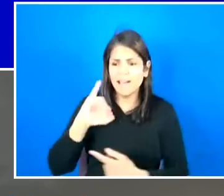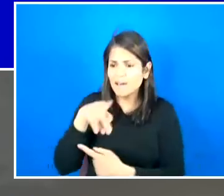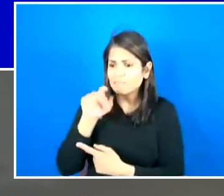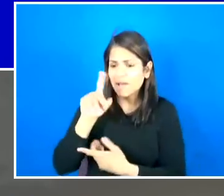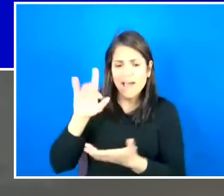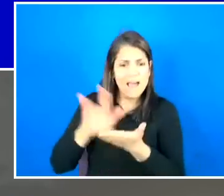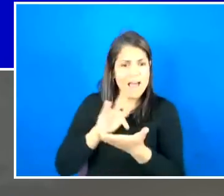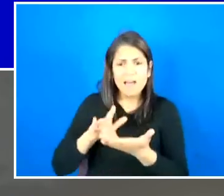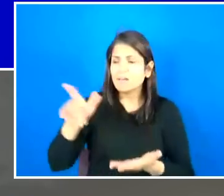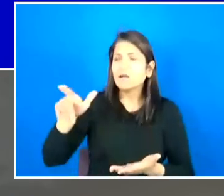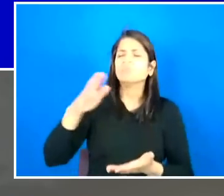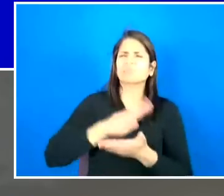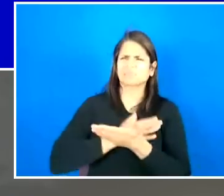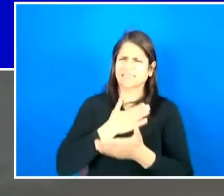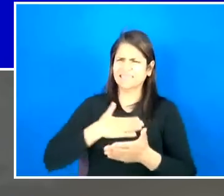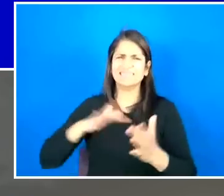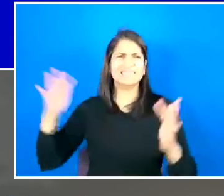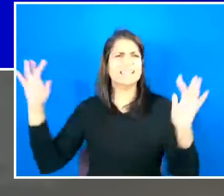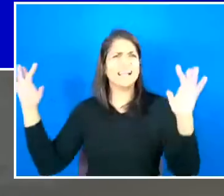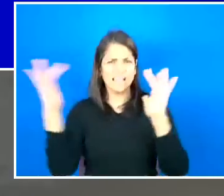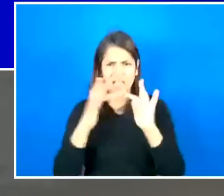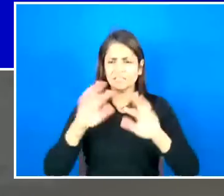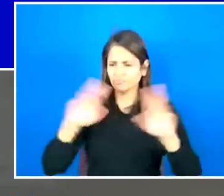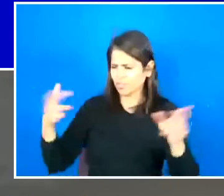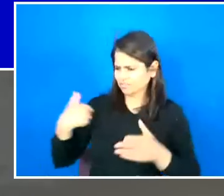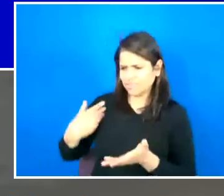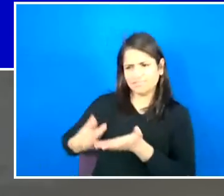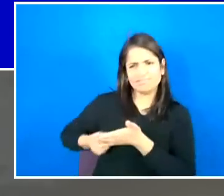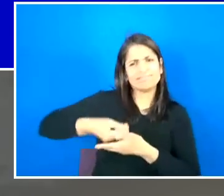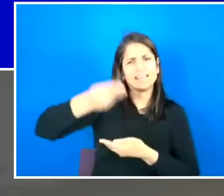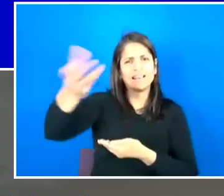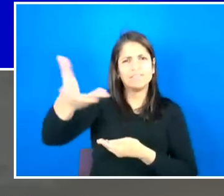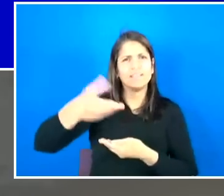FORWARD. I WANT YOU FOR ANY REASON, ANYBODY WATCHING